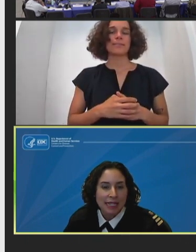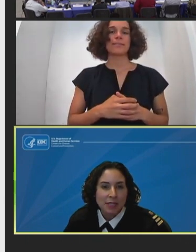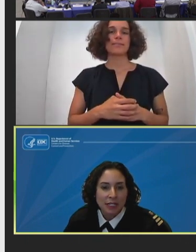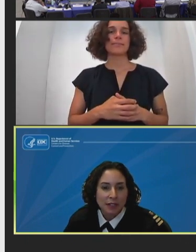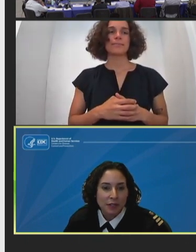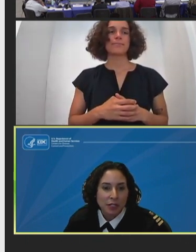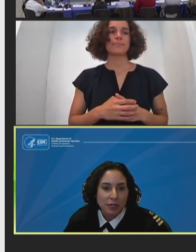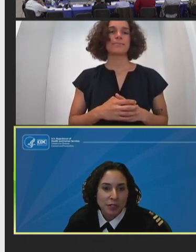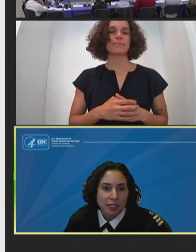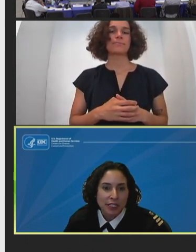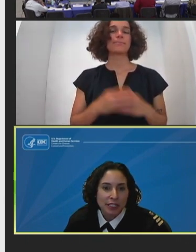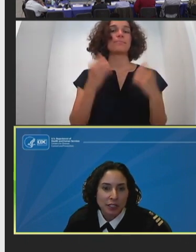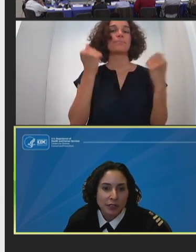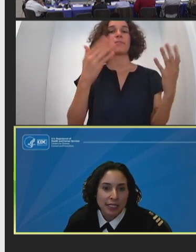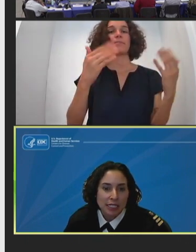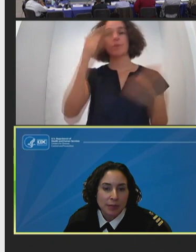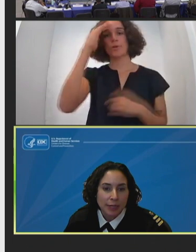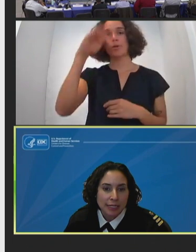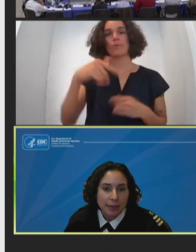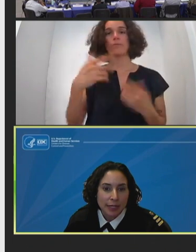As many of you know, during the COVID-19 pandemic,